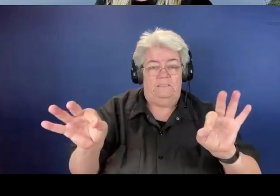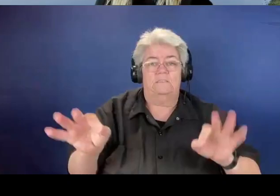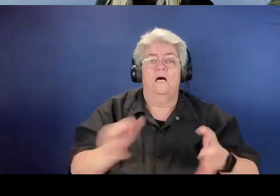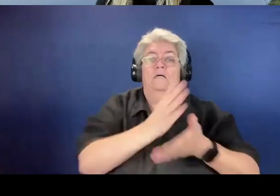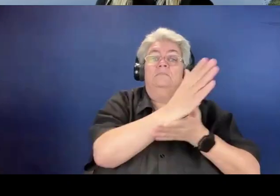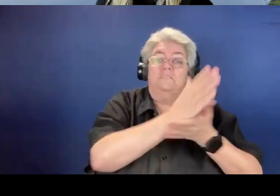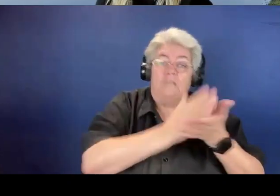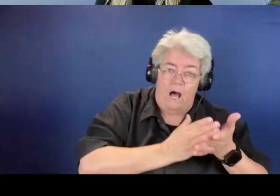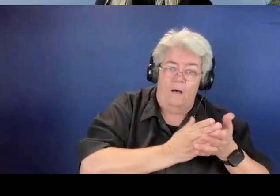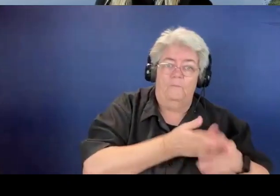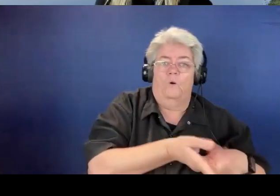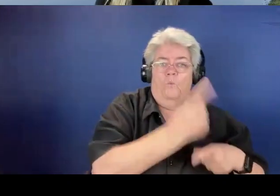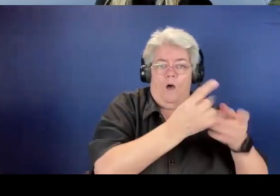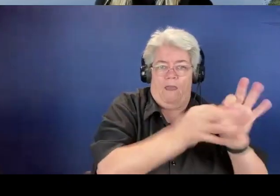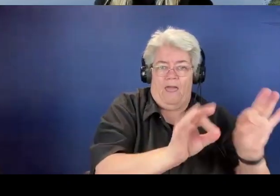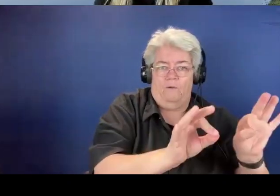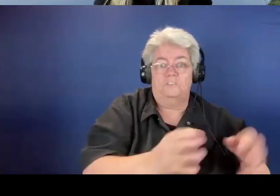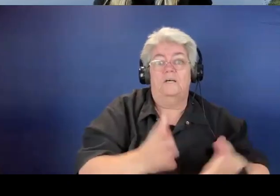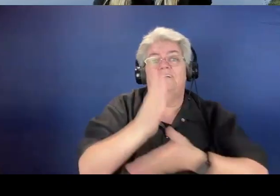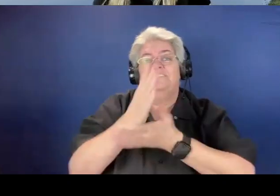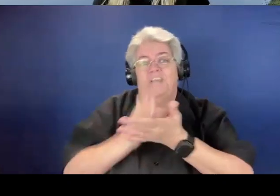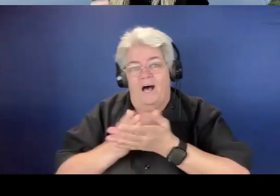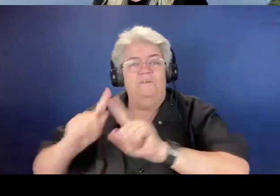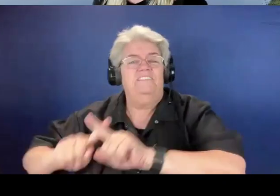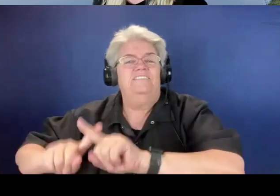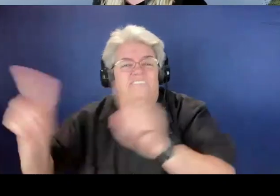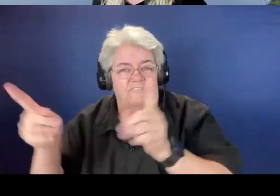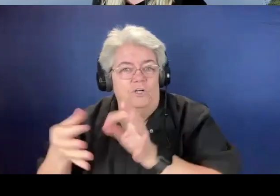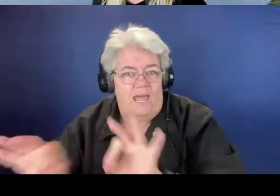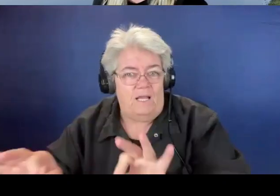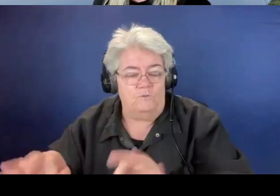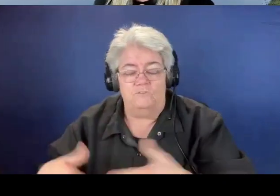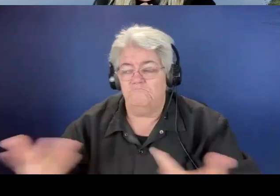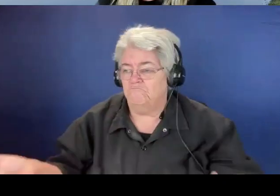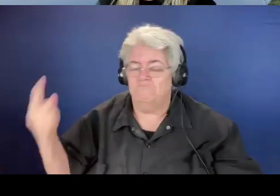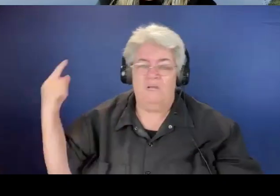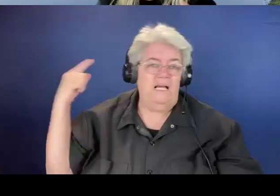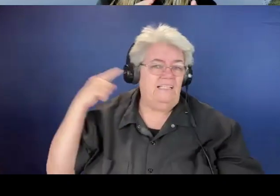So, this mix could be phonological or the sounds of words.